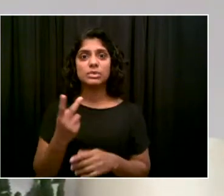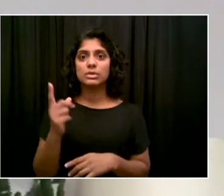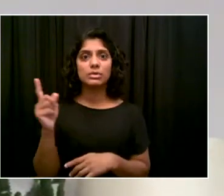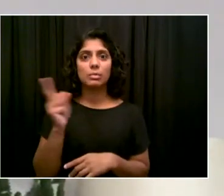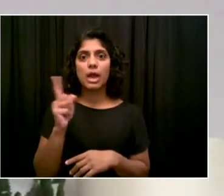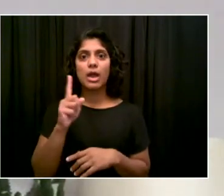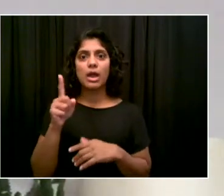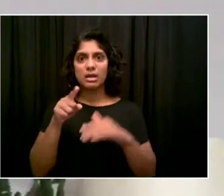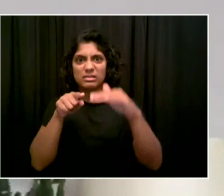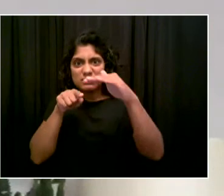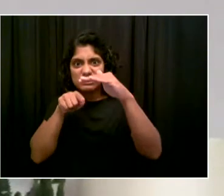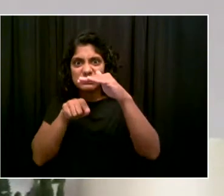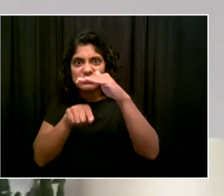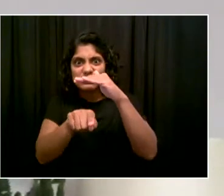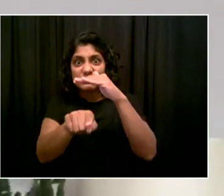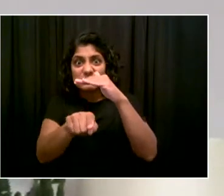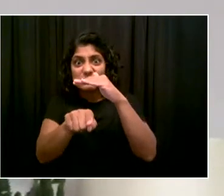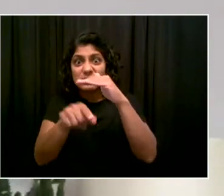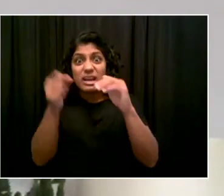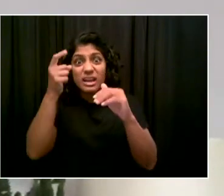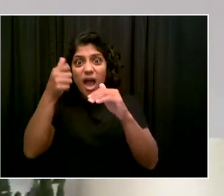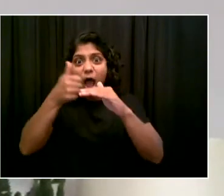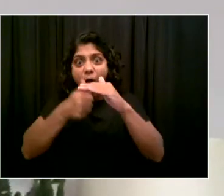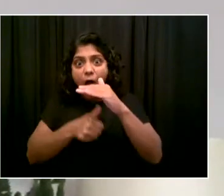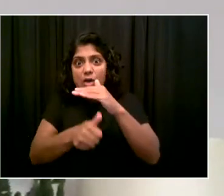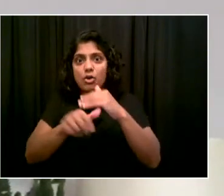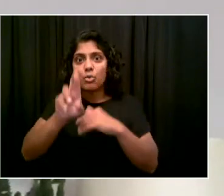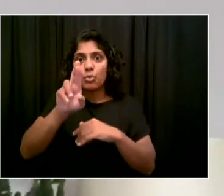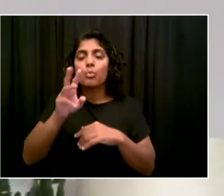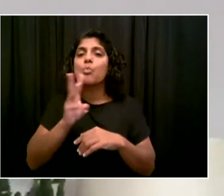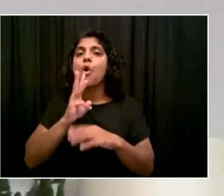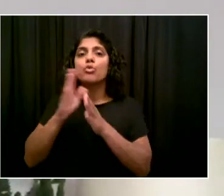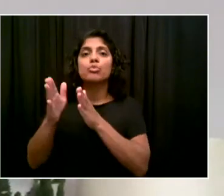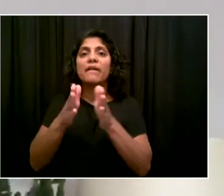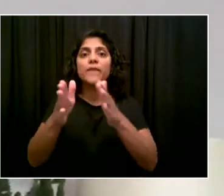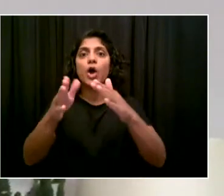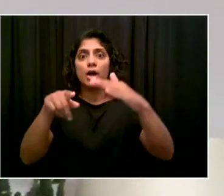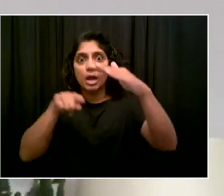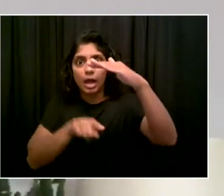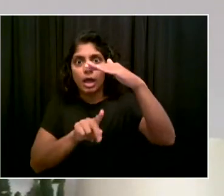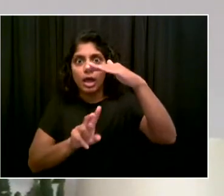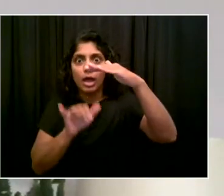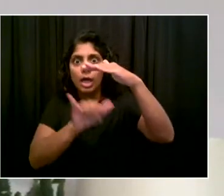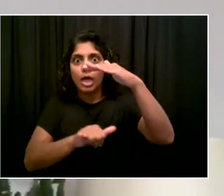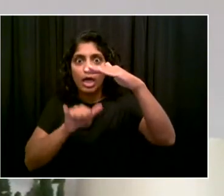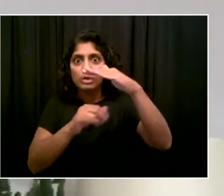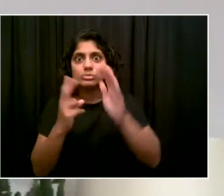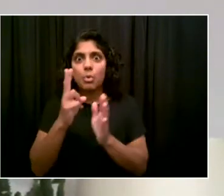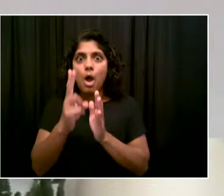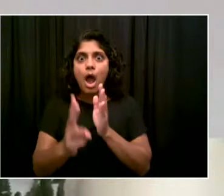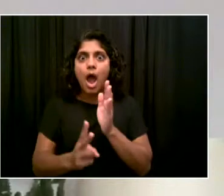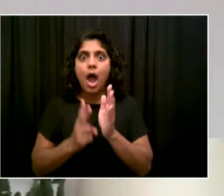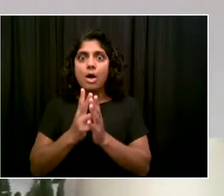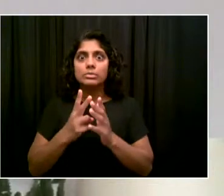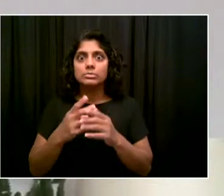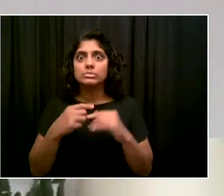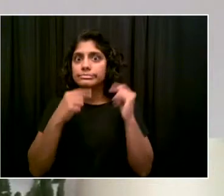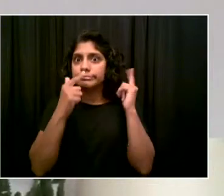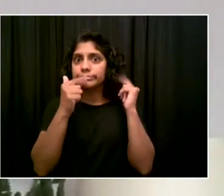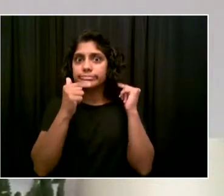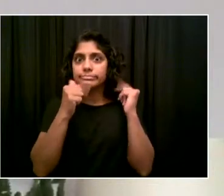ALMOST 2 HOURS.